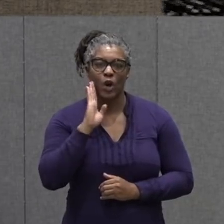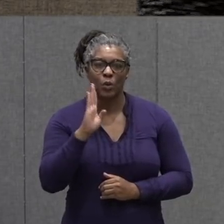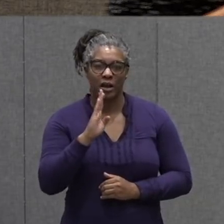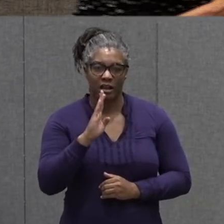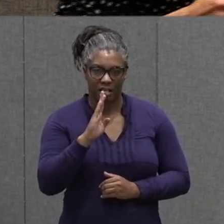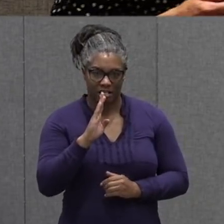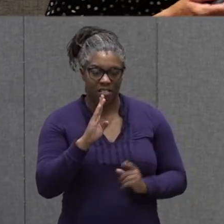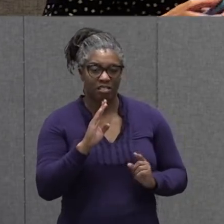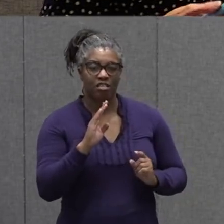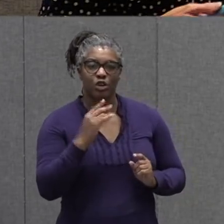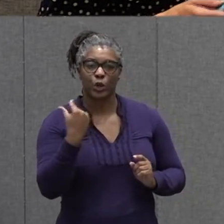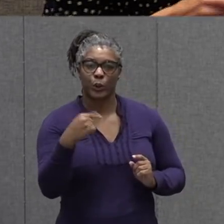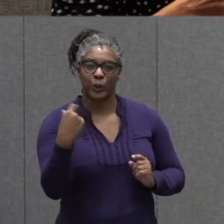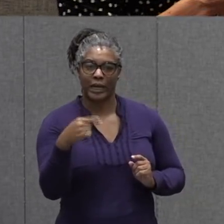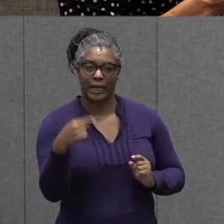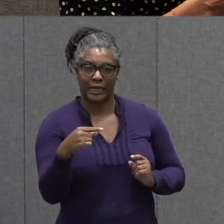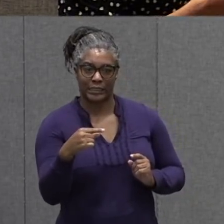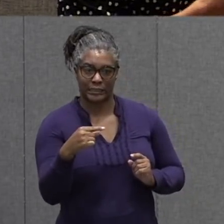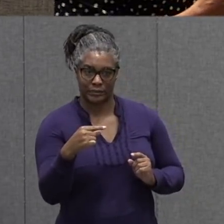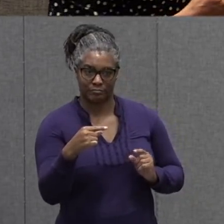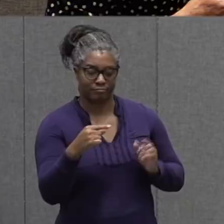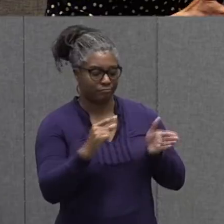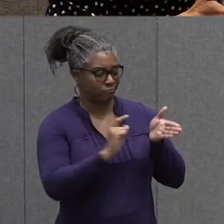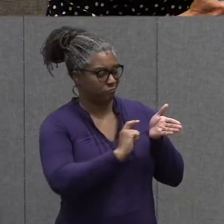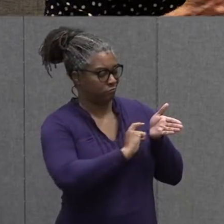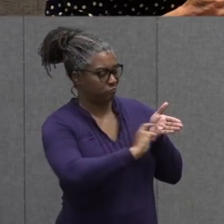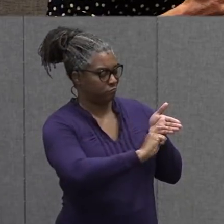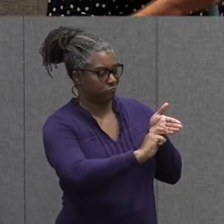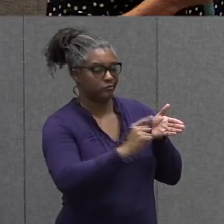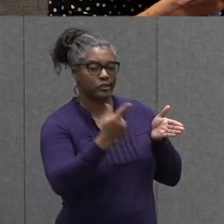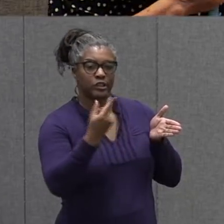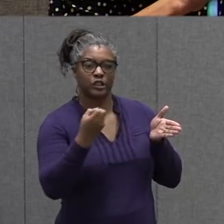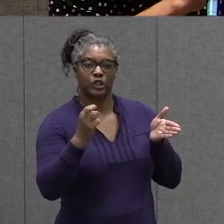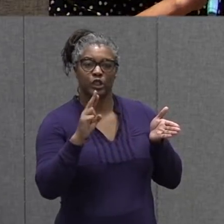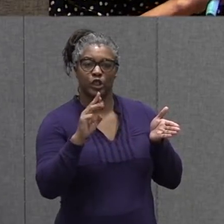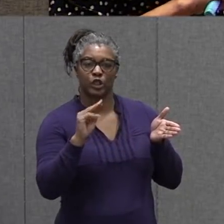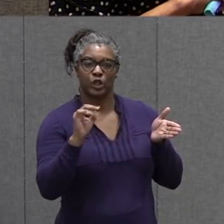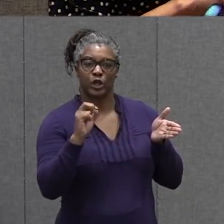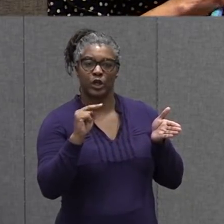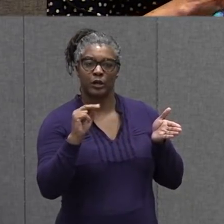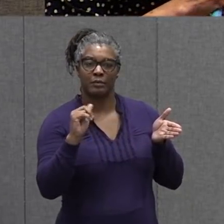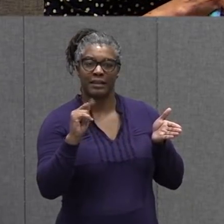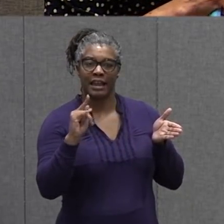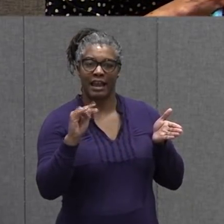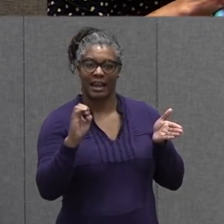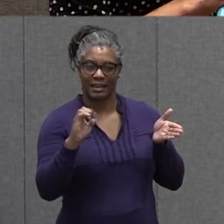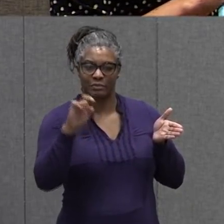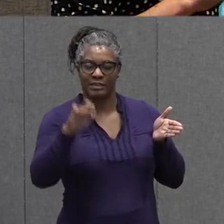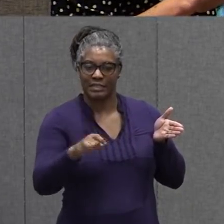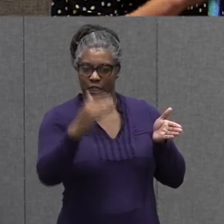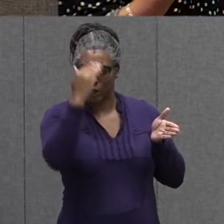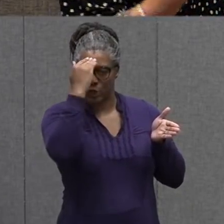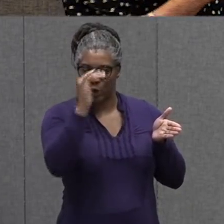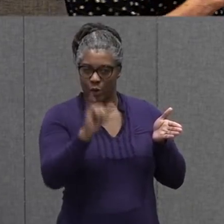Remember our germination jar? How are your seeds coming if you were able to do it? Let's talk about that next week